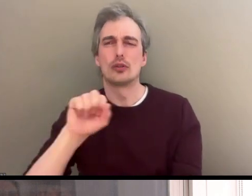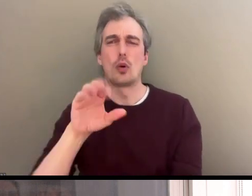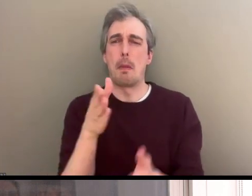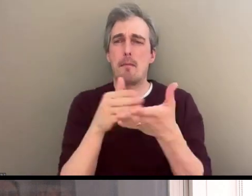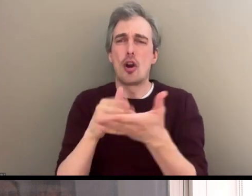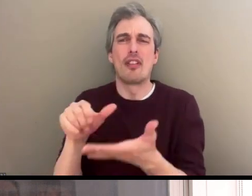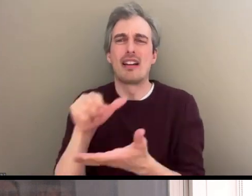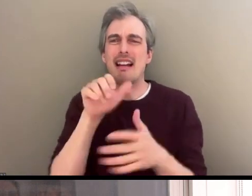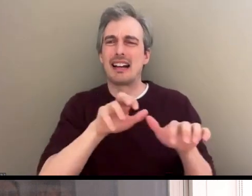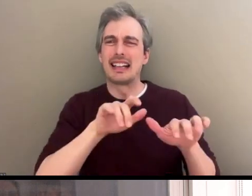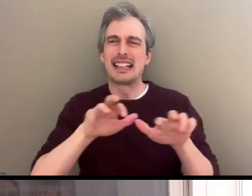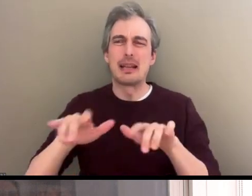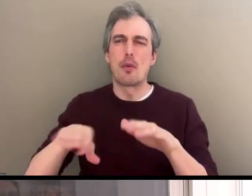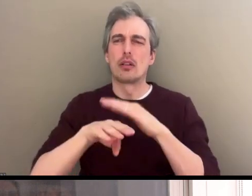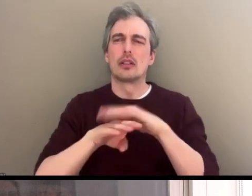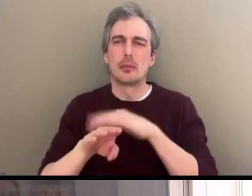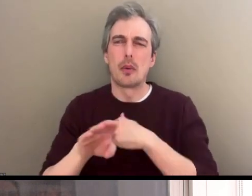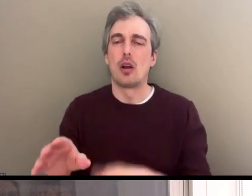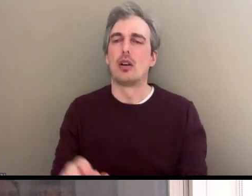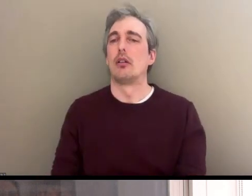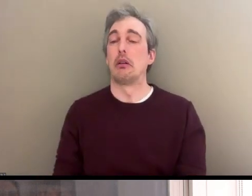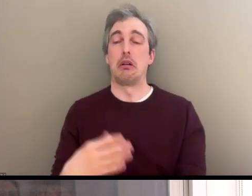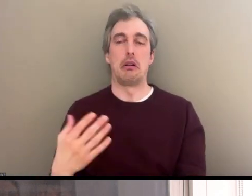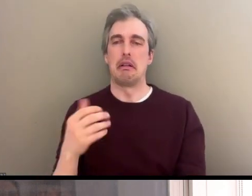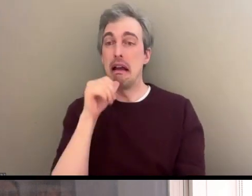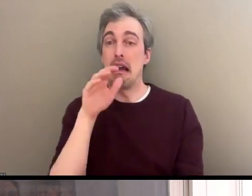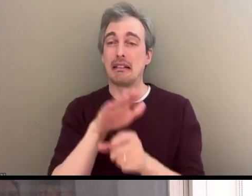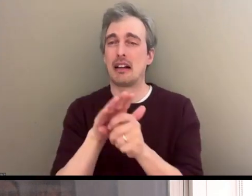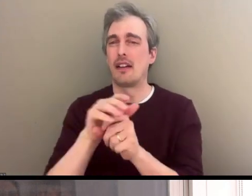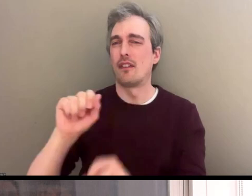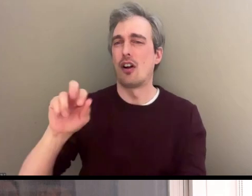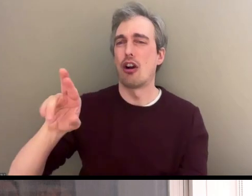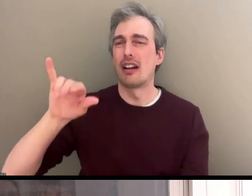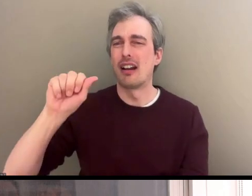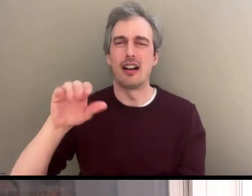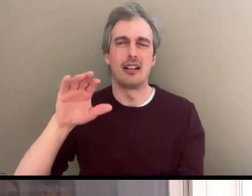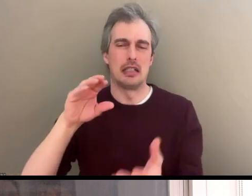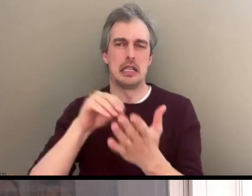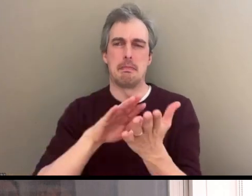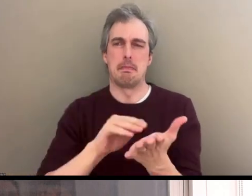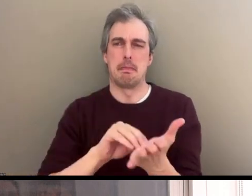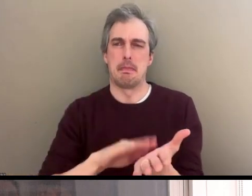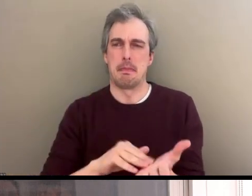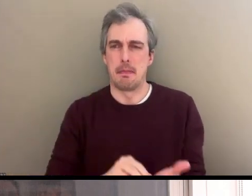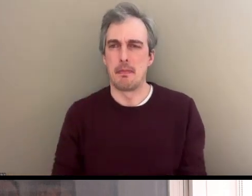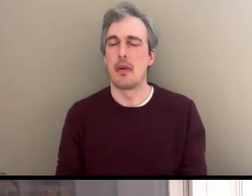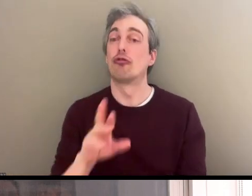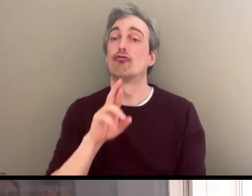of proper ARIA, documentation, and then responsiveness issues depending on how you're using the browser.